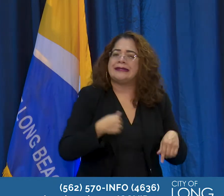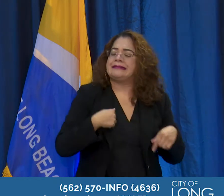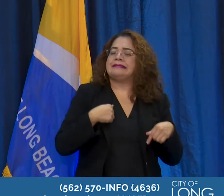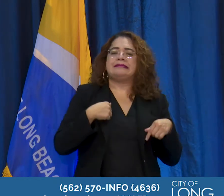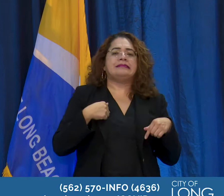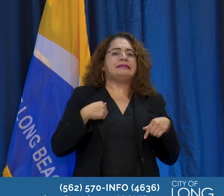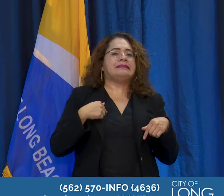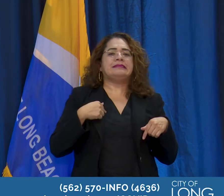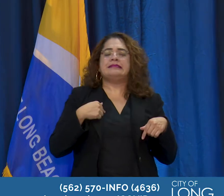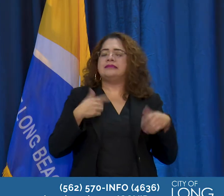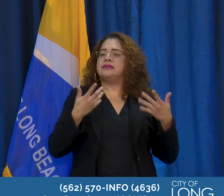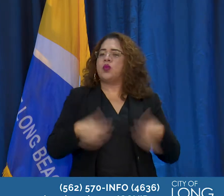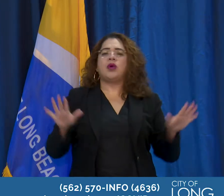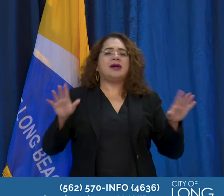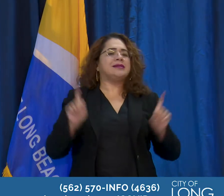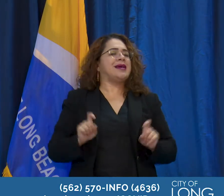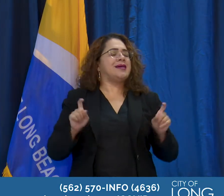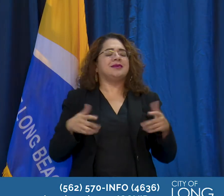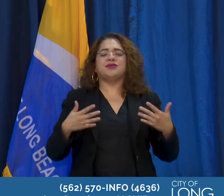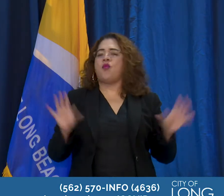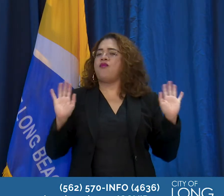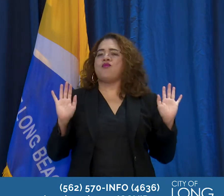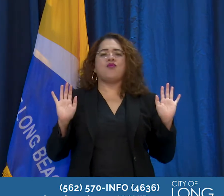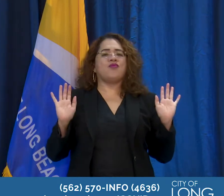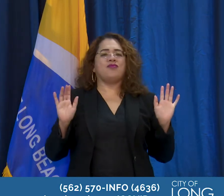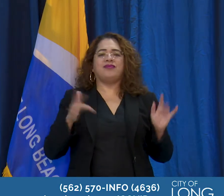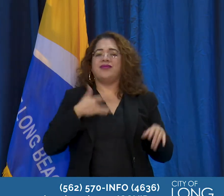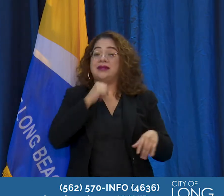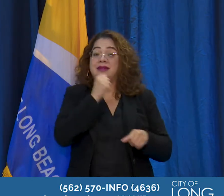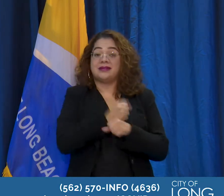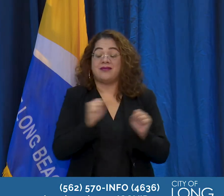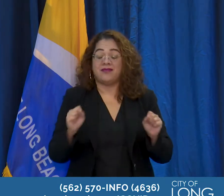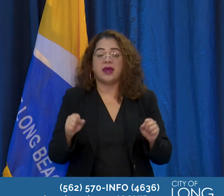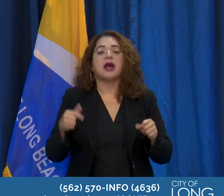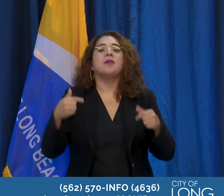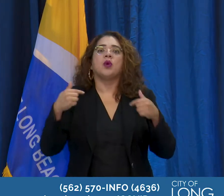We also need them to get tested to keep everyone safe, and them and their families.